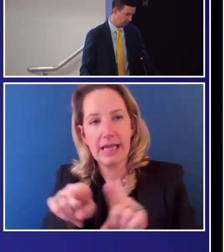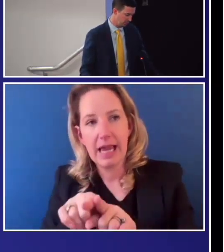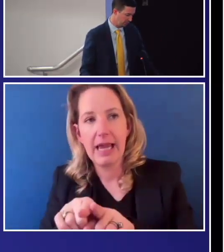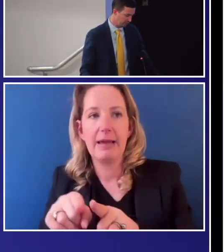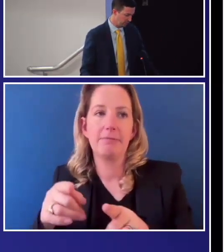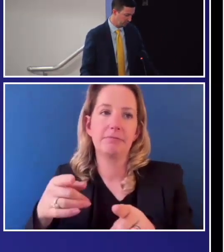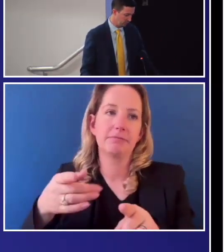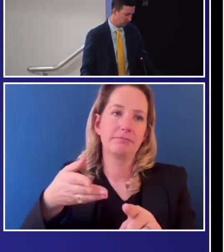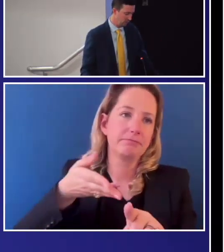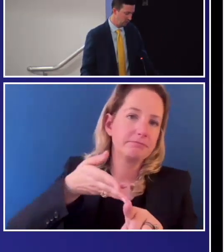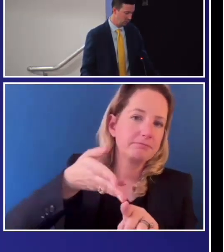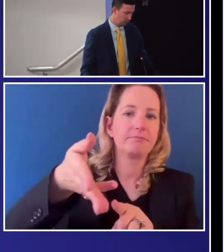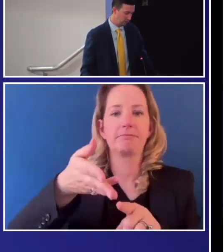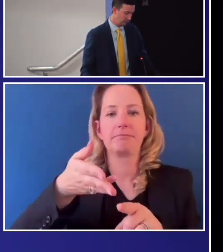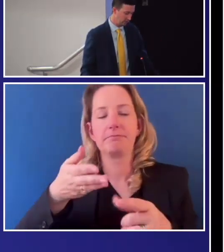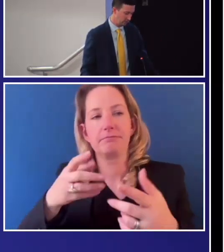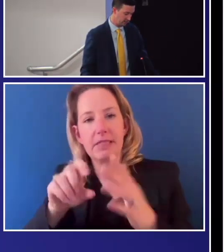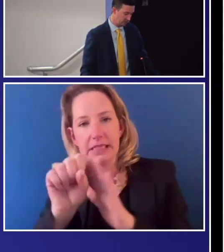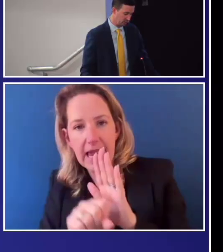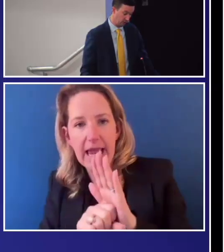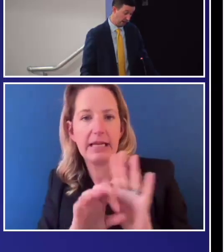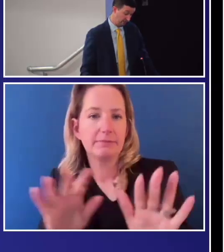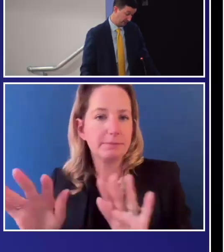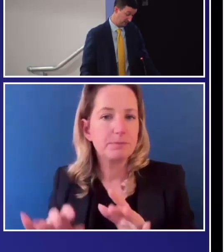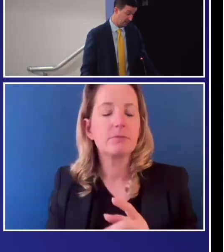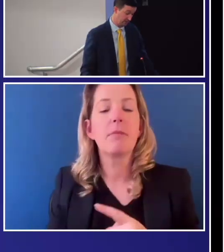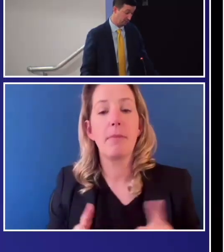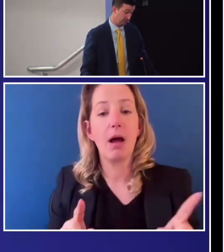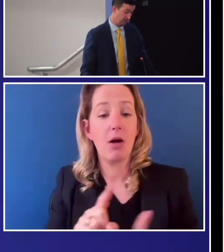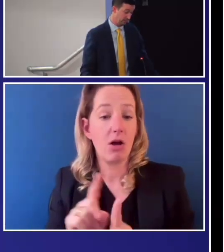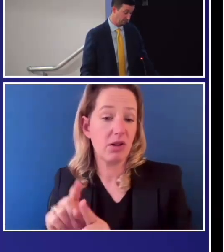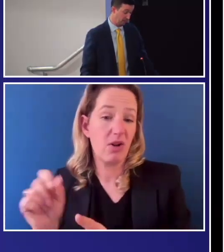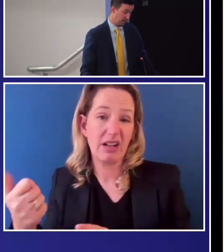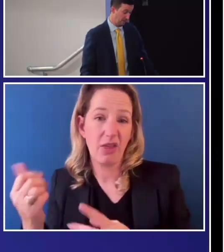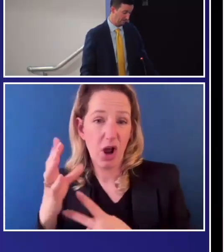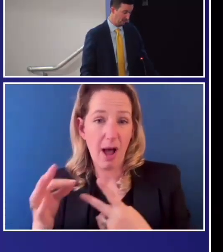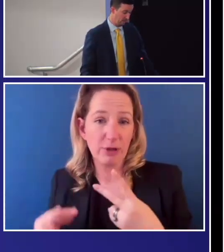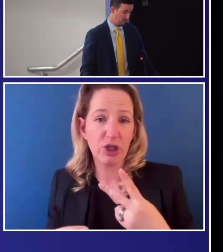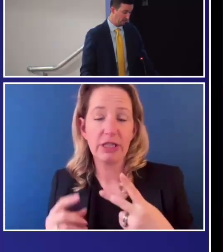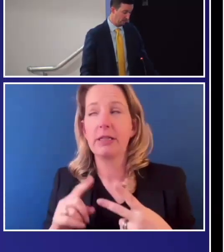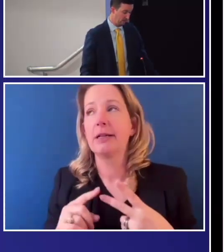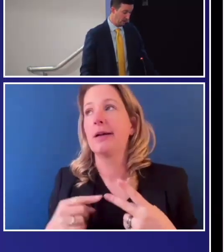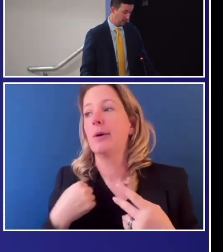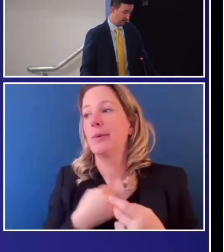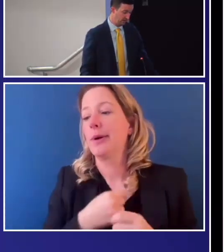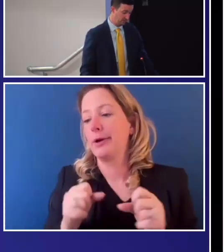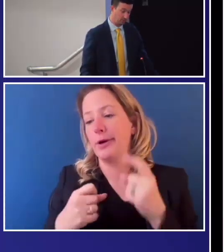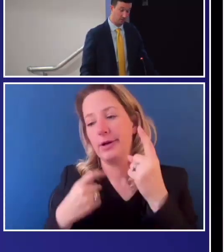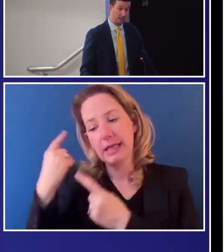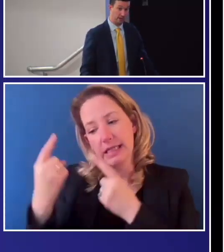Option number two, we could consider or have at least contemplated CIP code